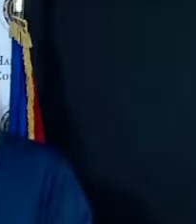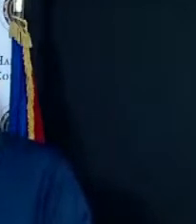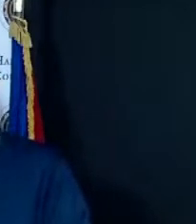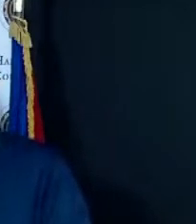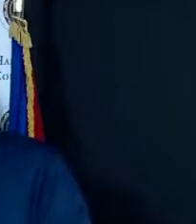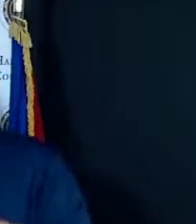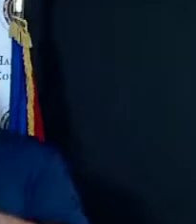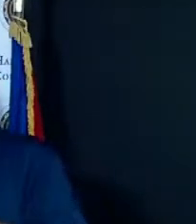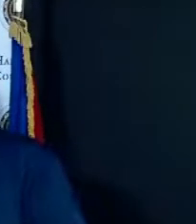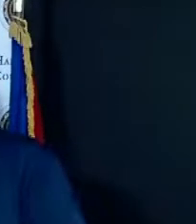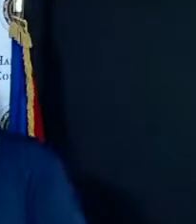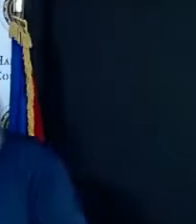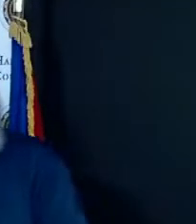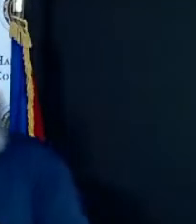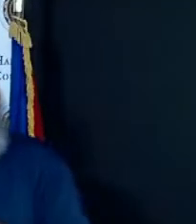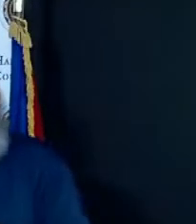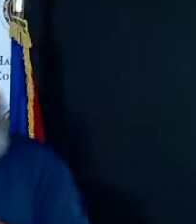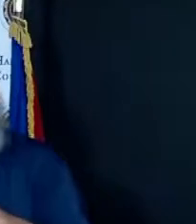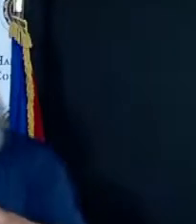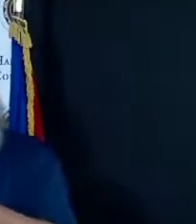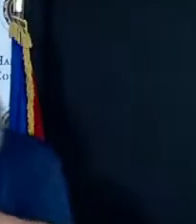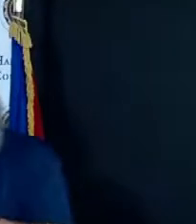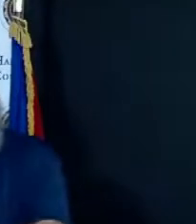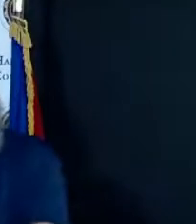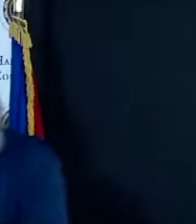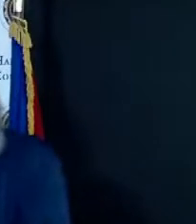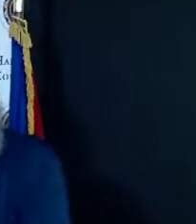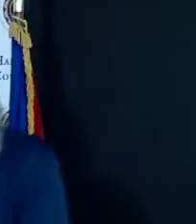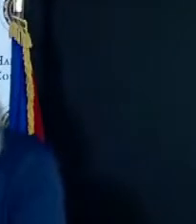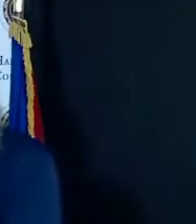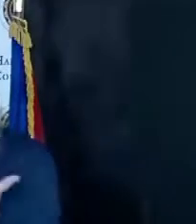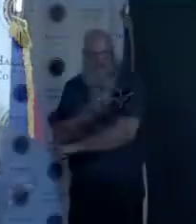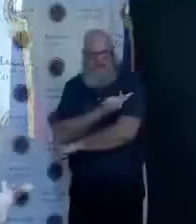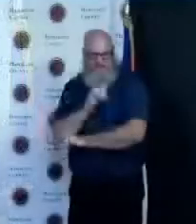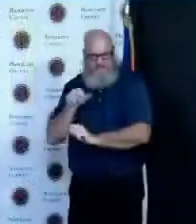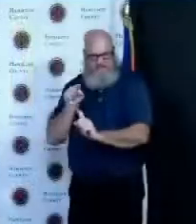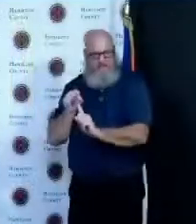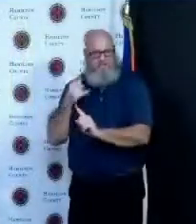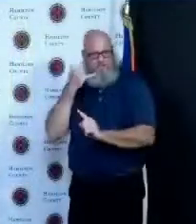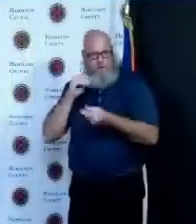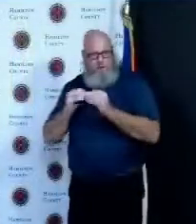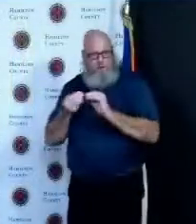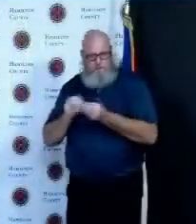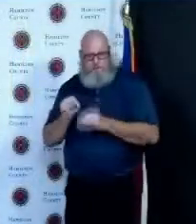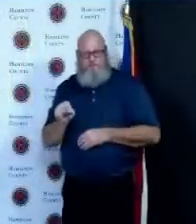making sure that distribution is equitable and people in hard to reach areas geographically